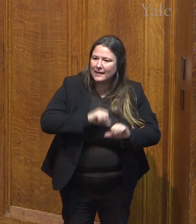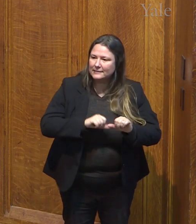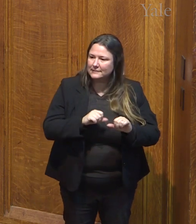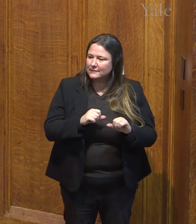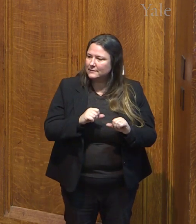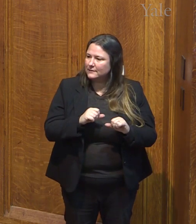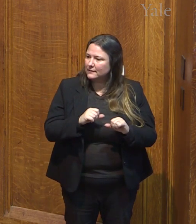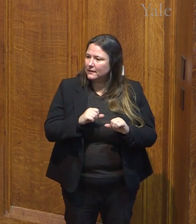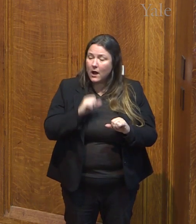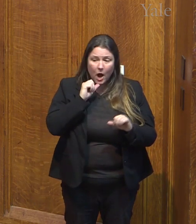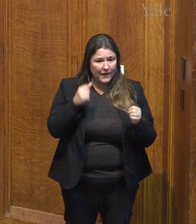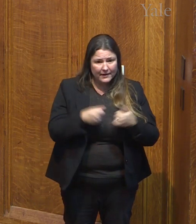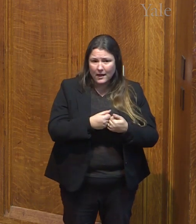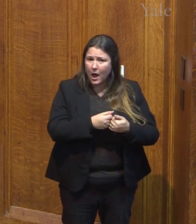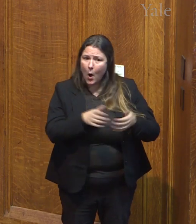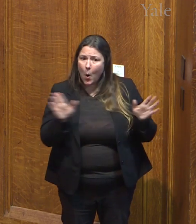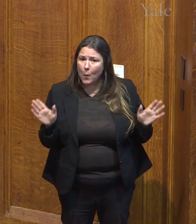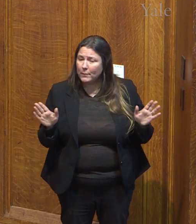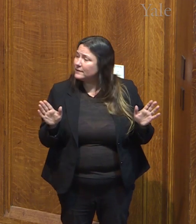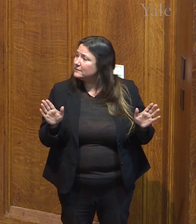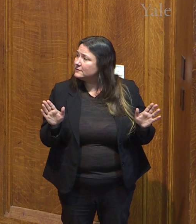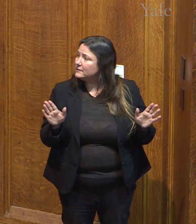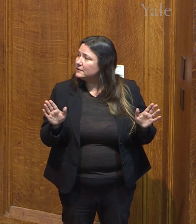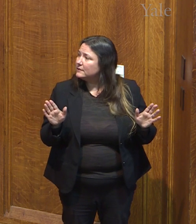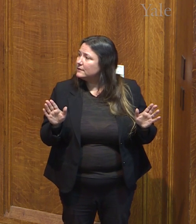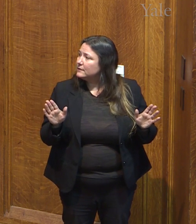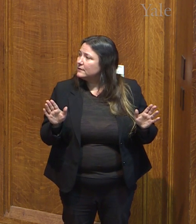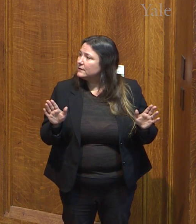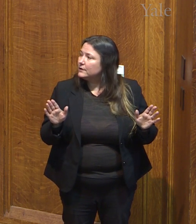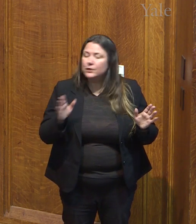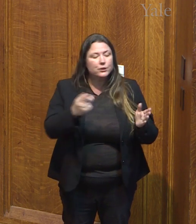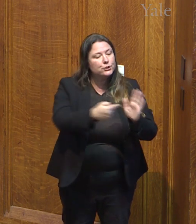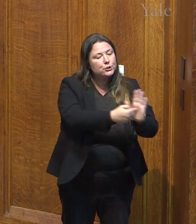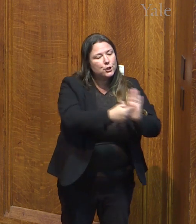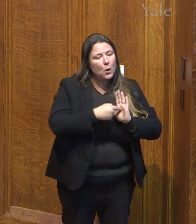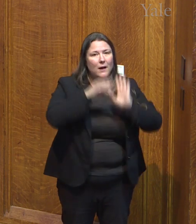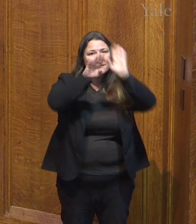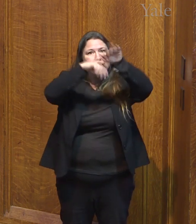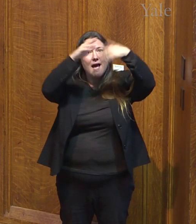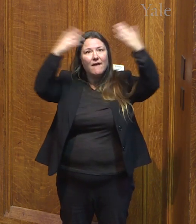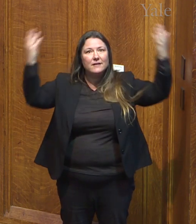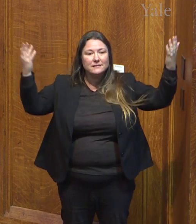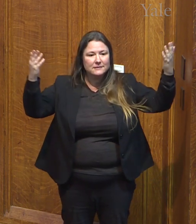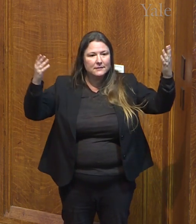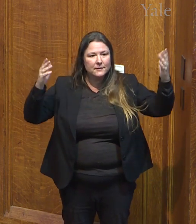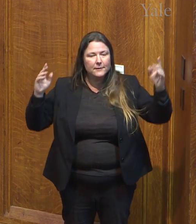are they not open to our ardent eyes? Show us the heavens, ambitious airs of Acarus